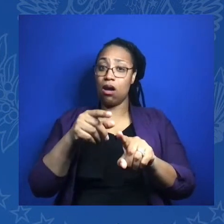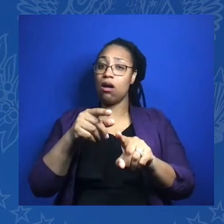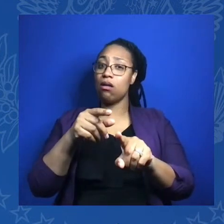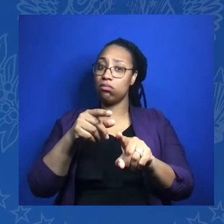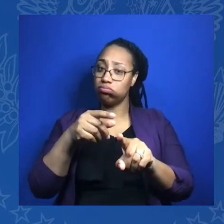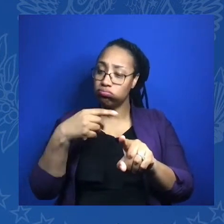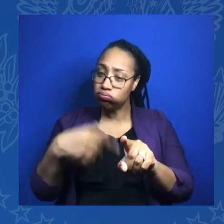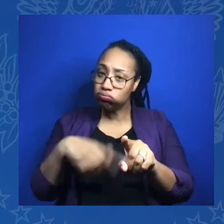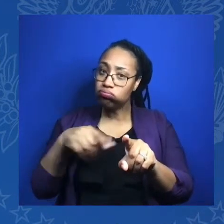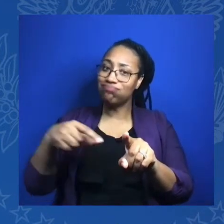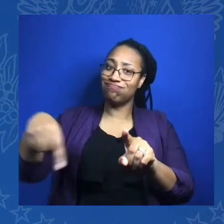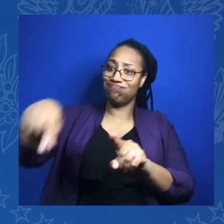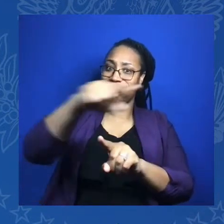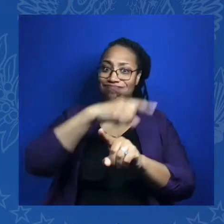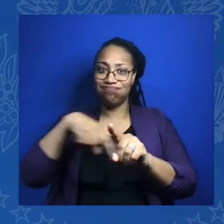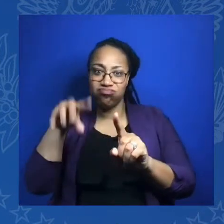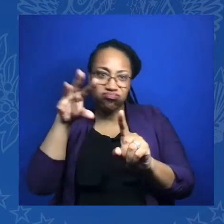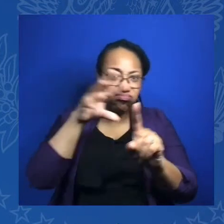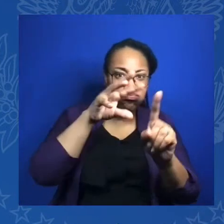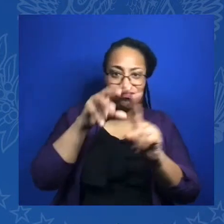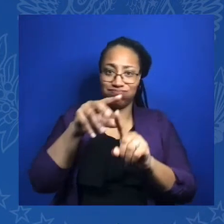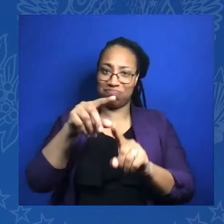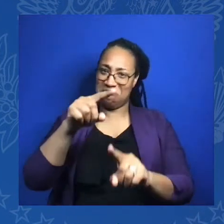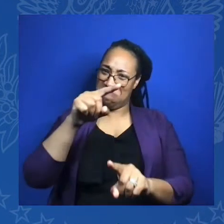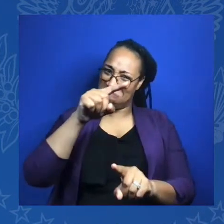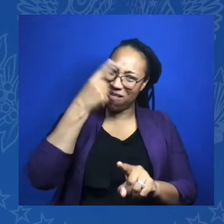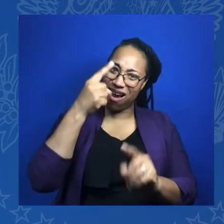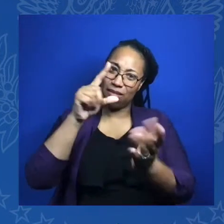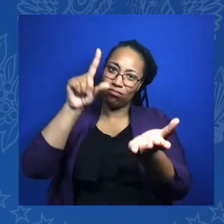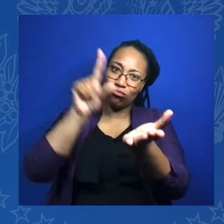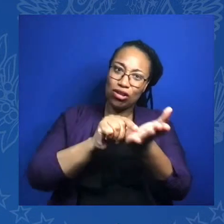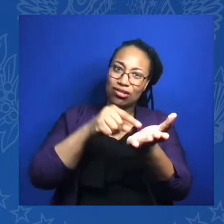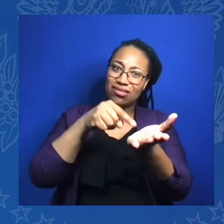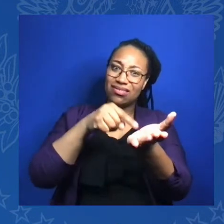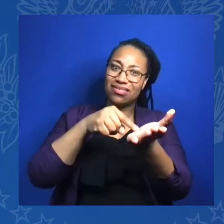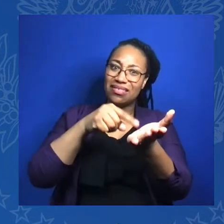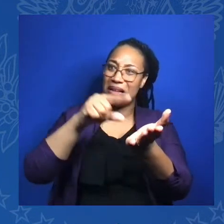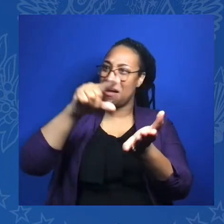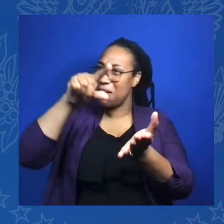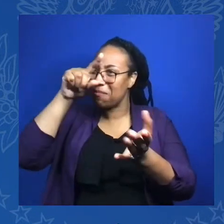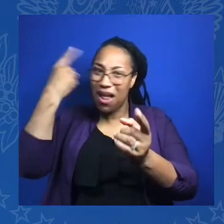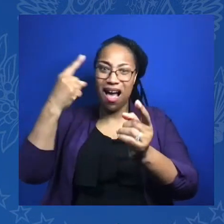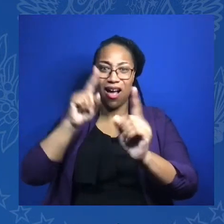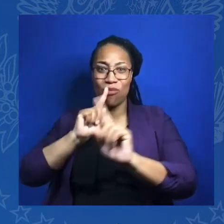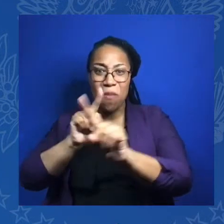That's a fact. Jet Magazine, the Chicago Defender,